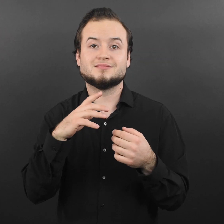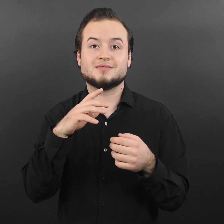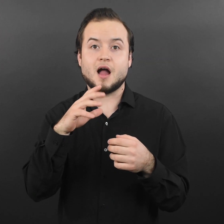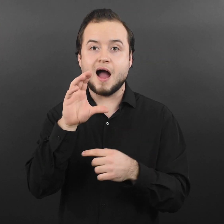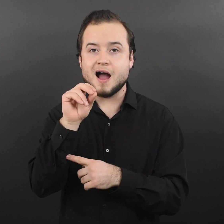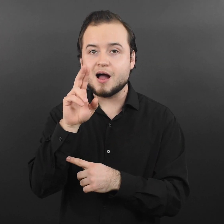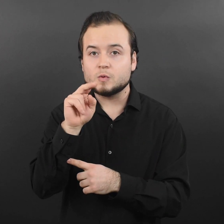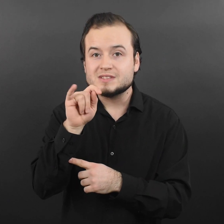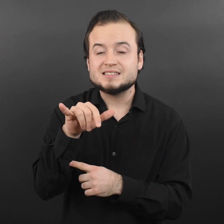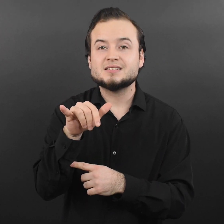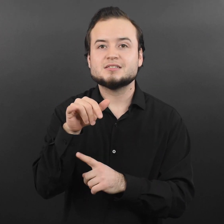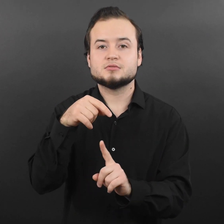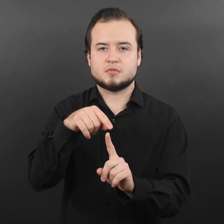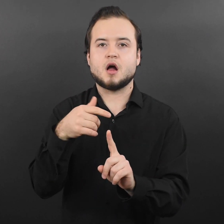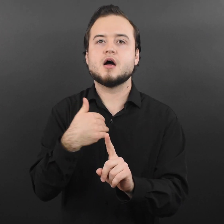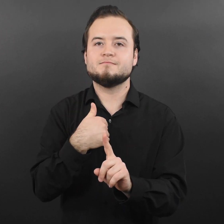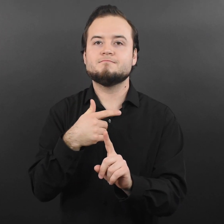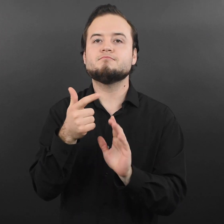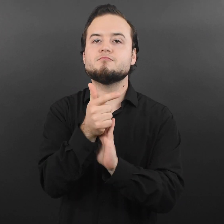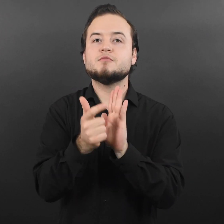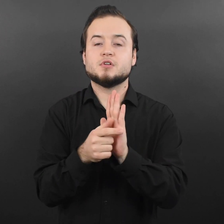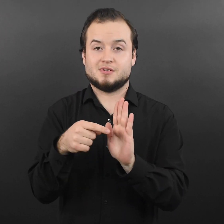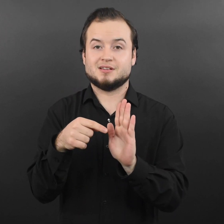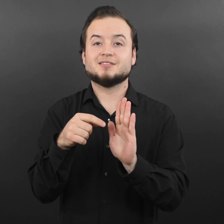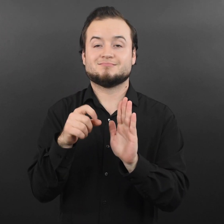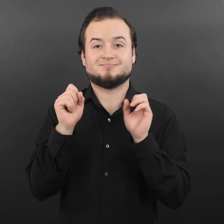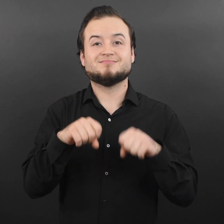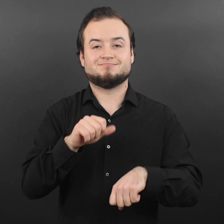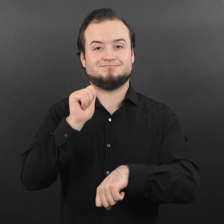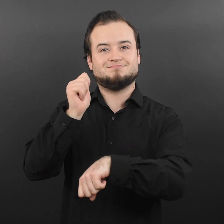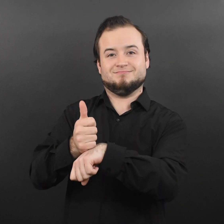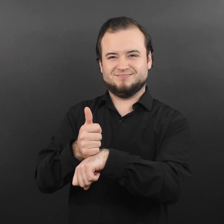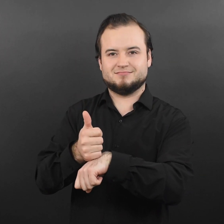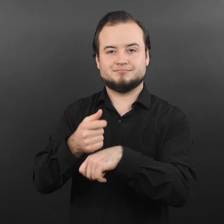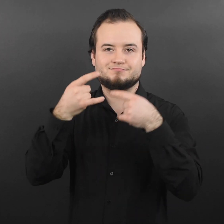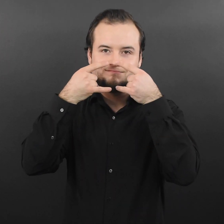town, or county) are permitted to establish mask requirements